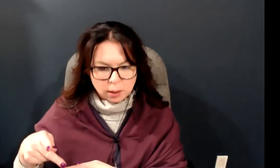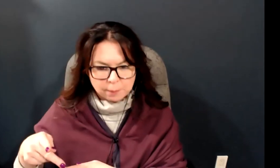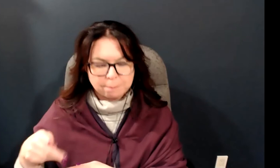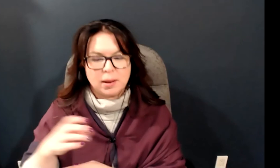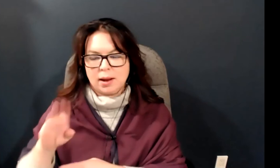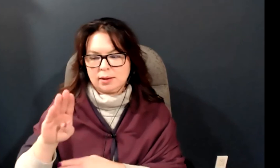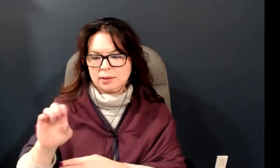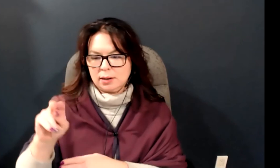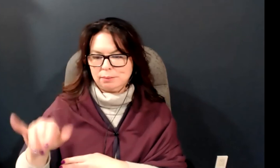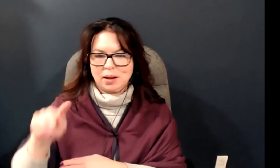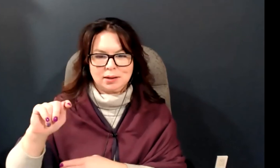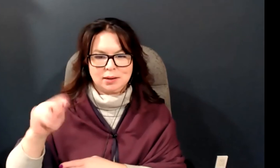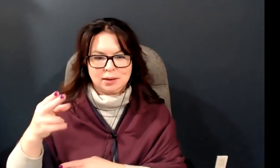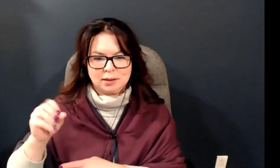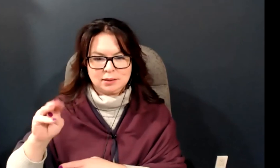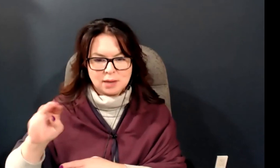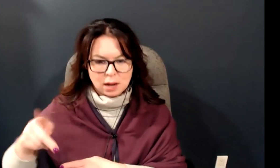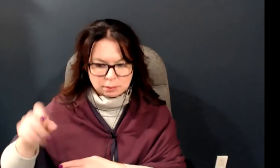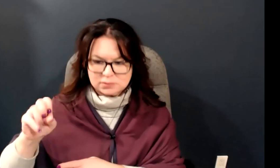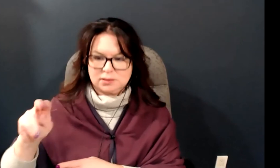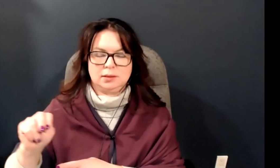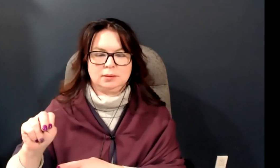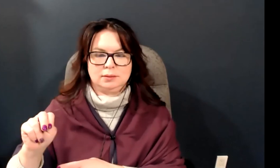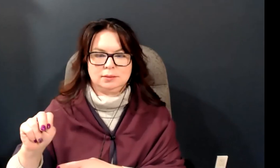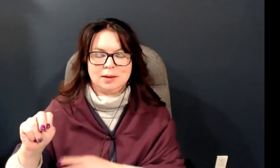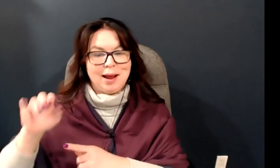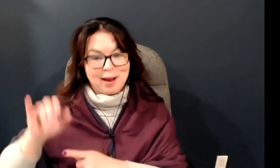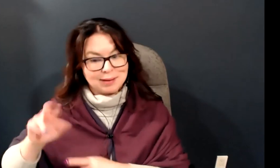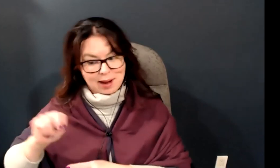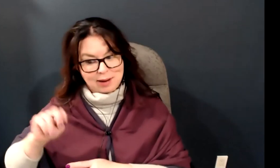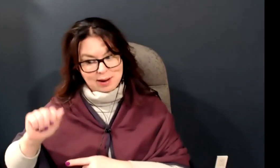People were fascinated and they loved that exhibition, I was just starting working at